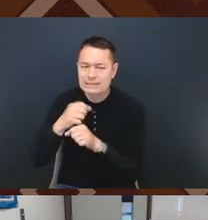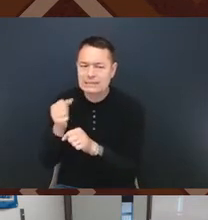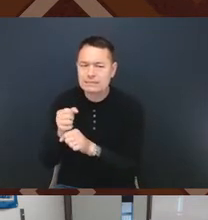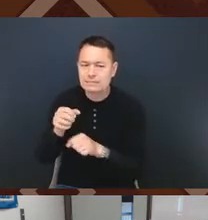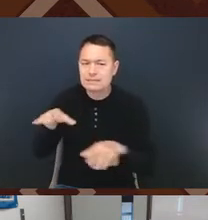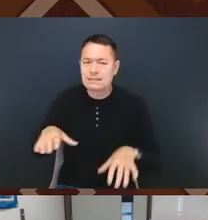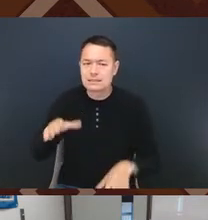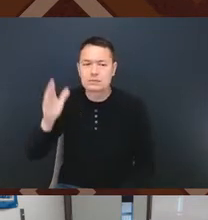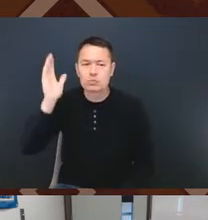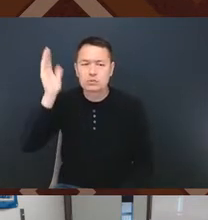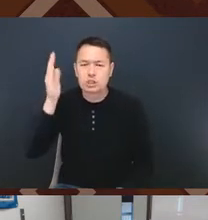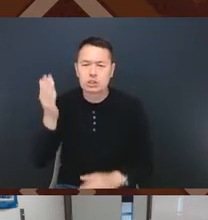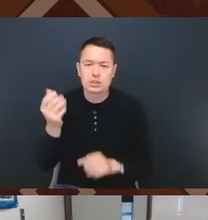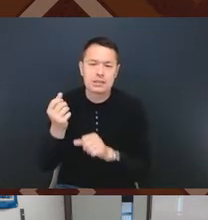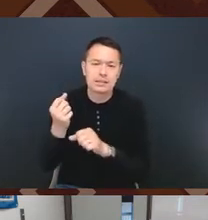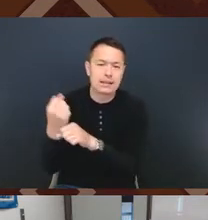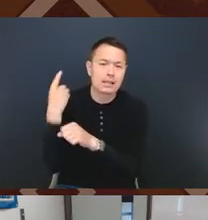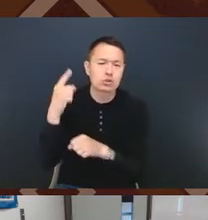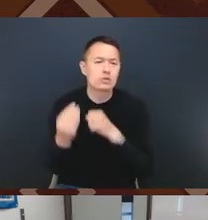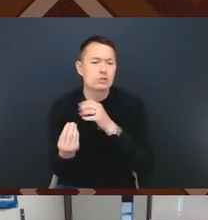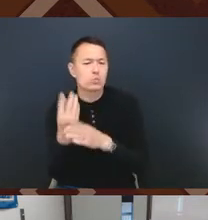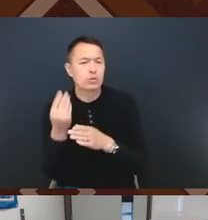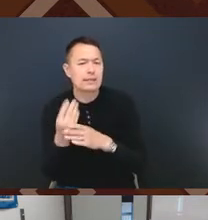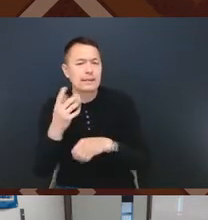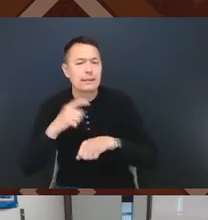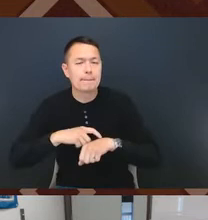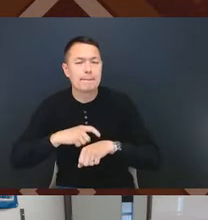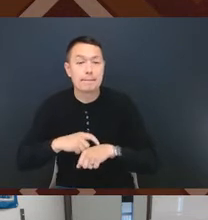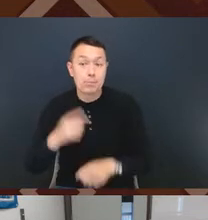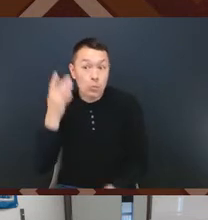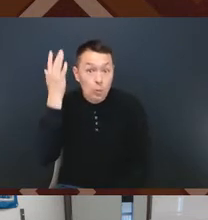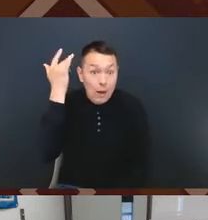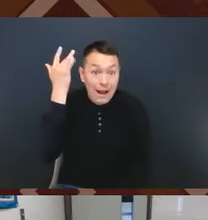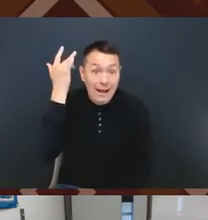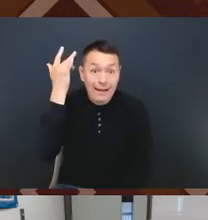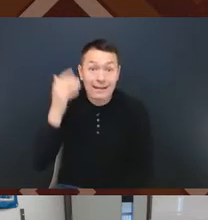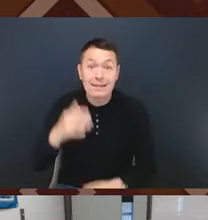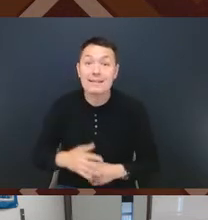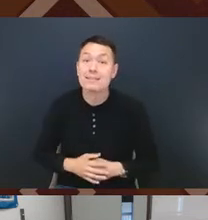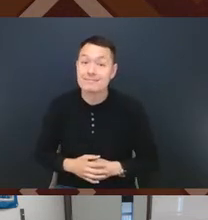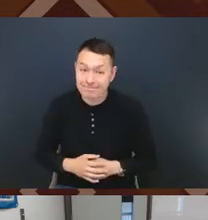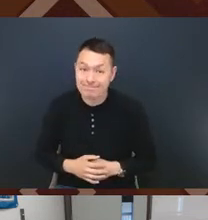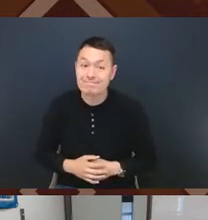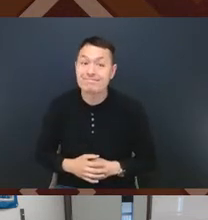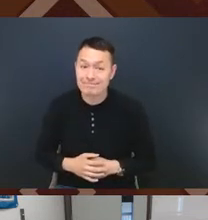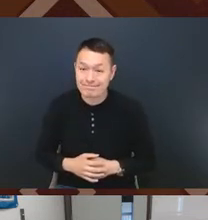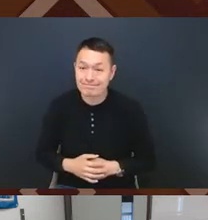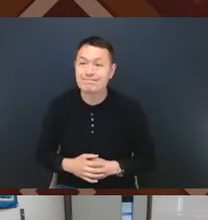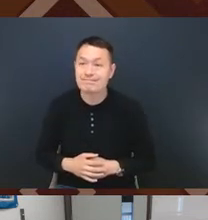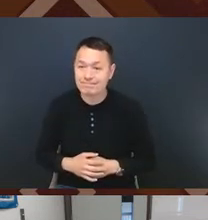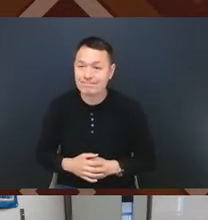he helped us to help this was because of the rash of anti-Asian violence.